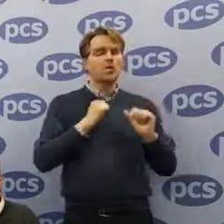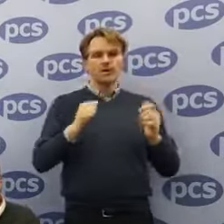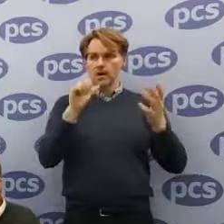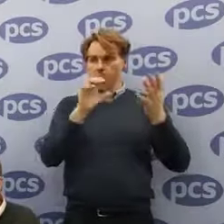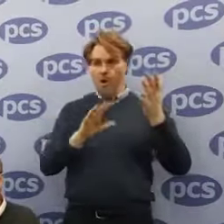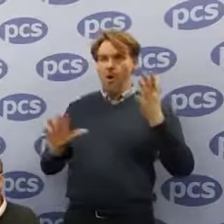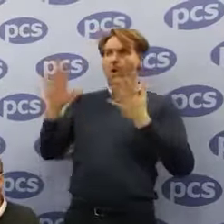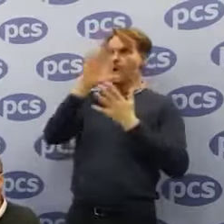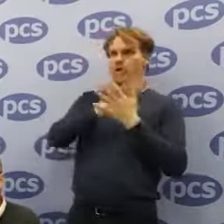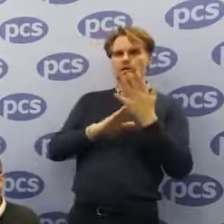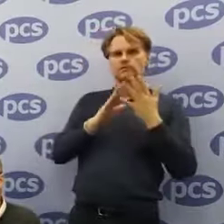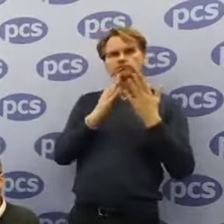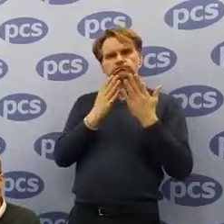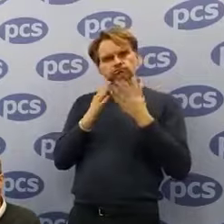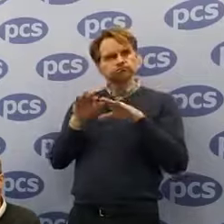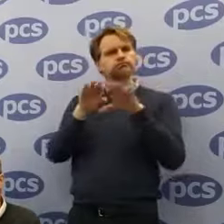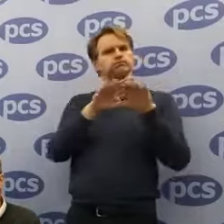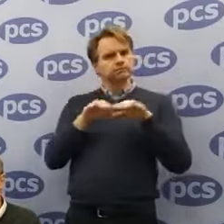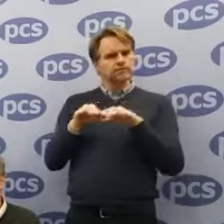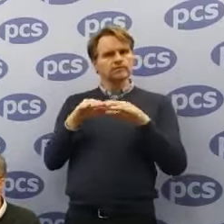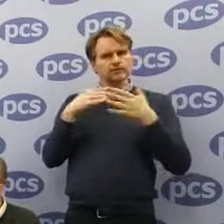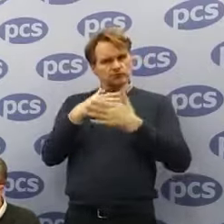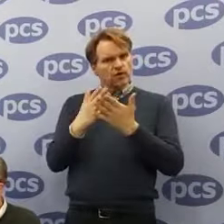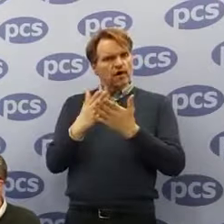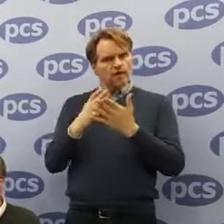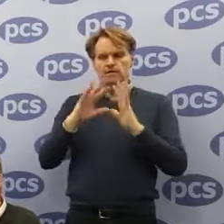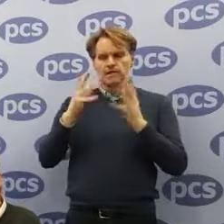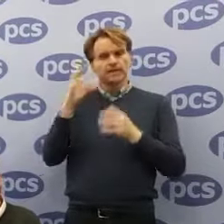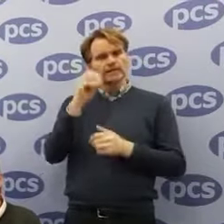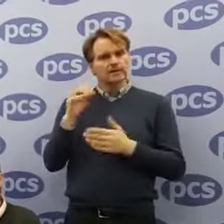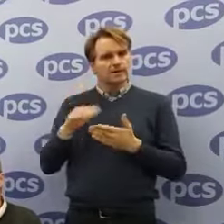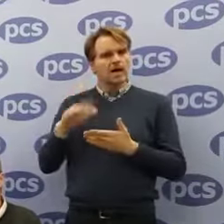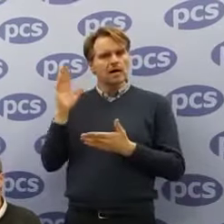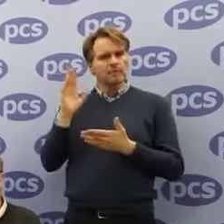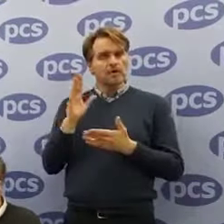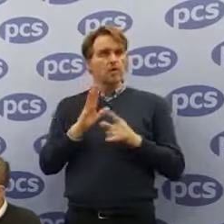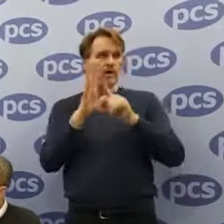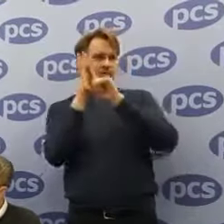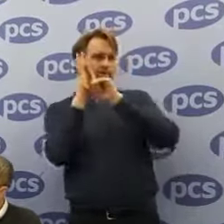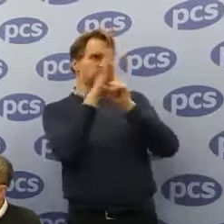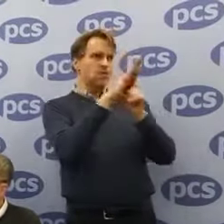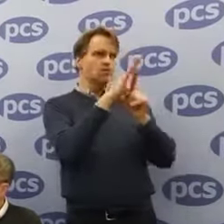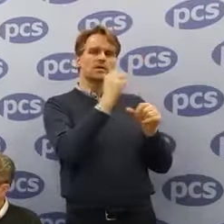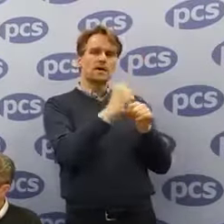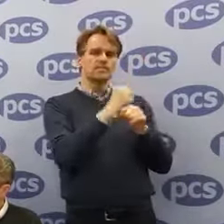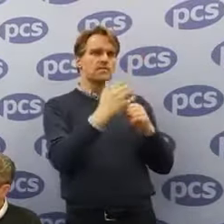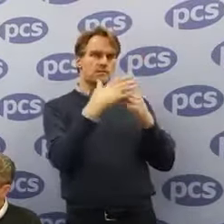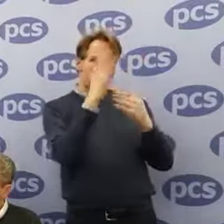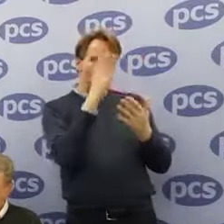won't be forced with a national campaign that it has to put more money in. Okay